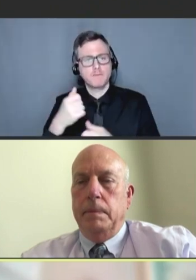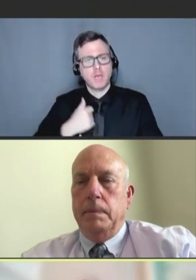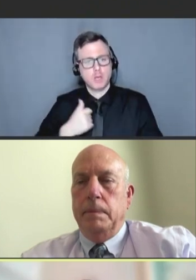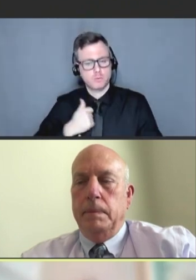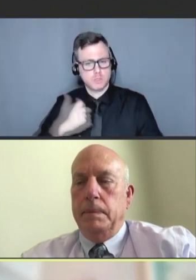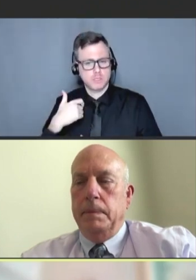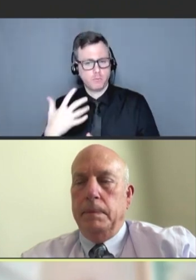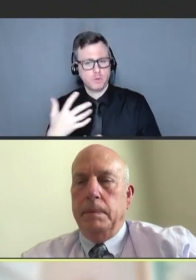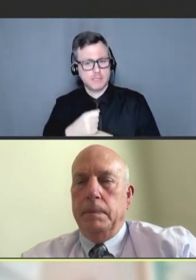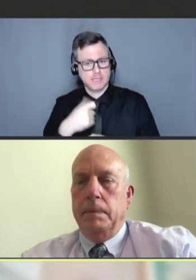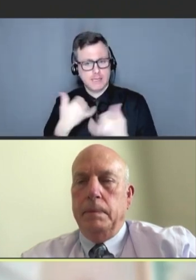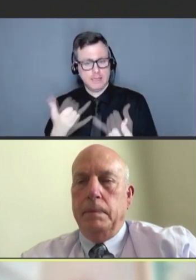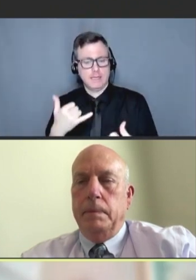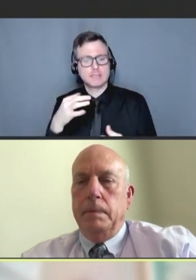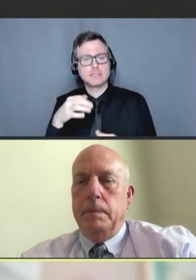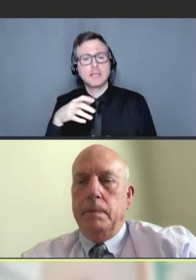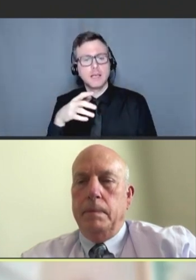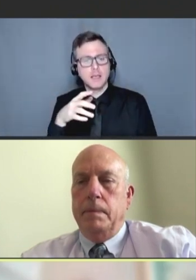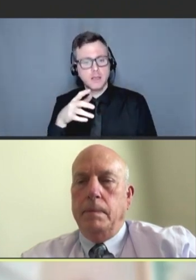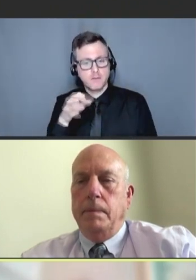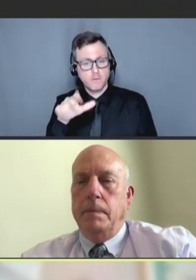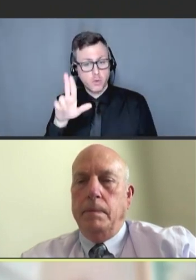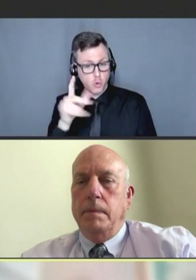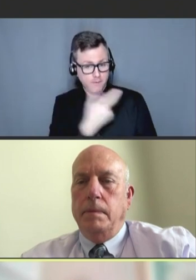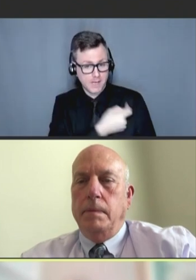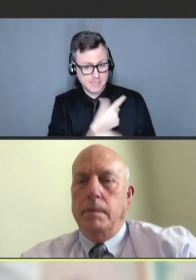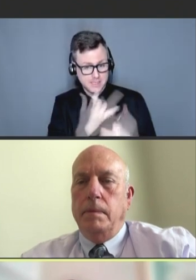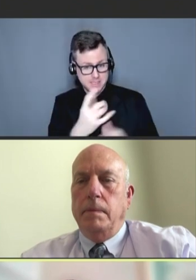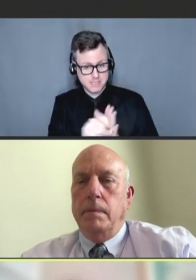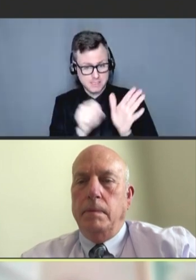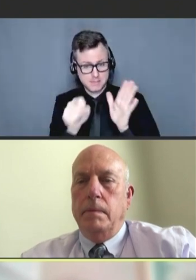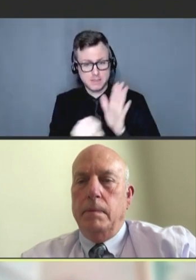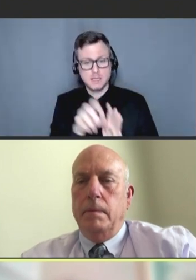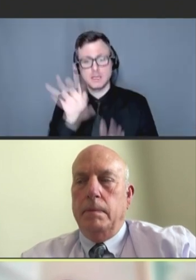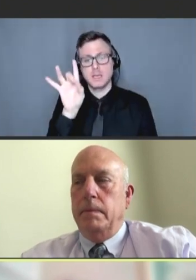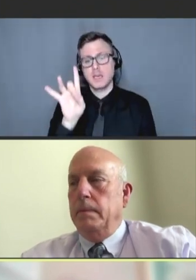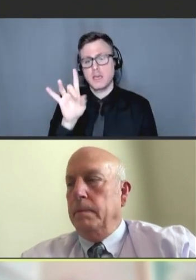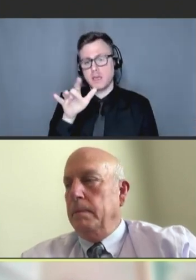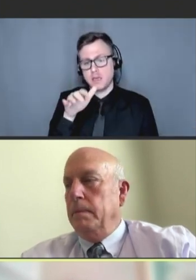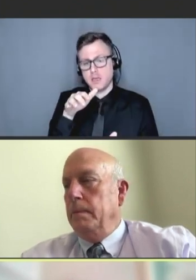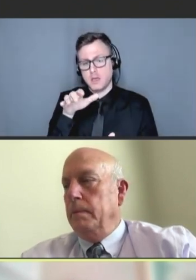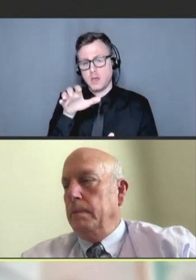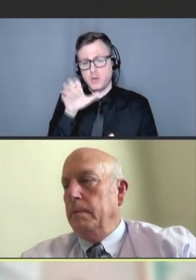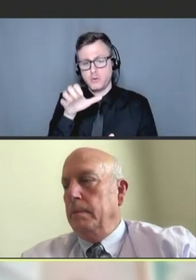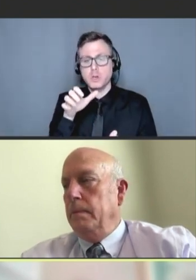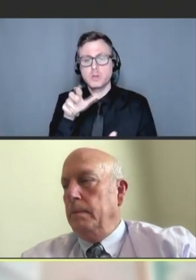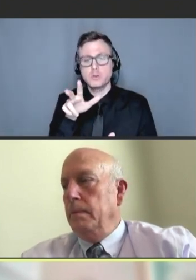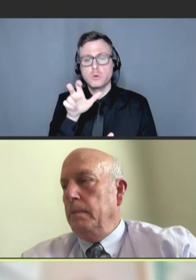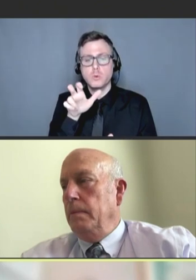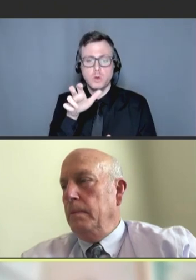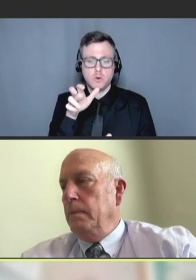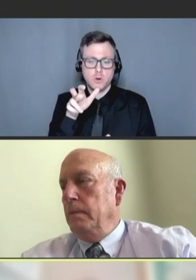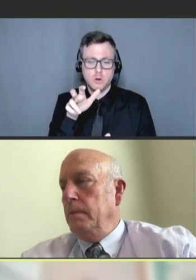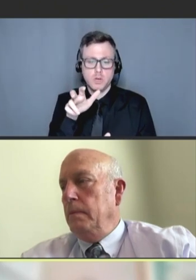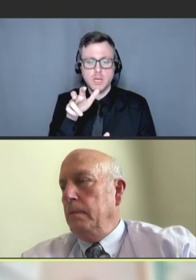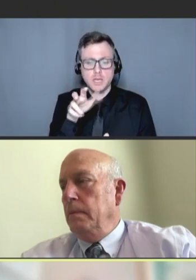More than 826,535 veterans have gotten their updated bivalent COVID vaccine that we have